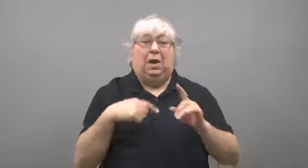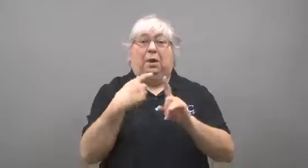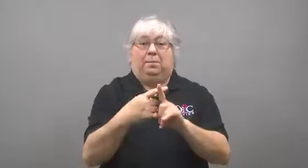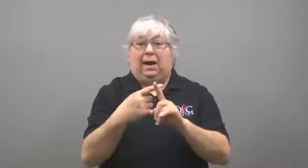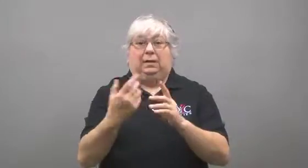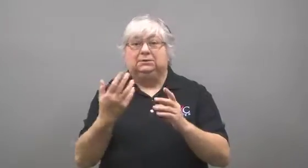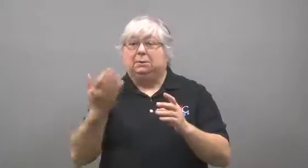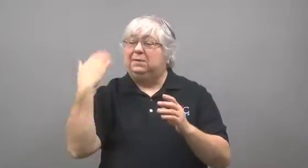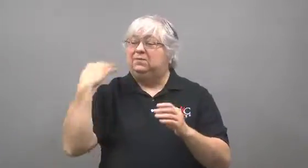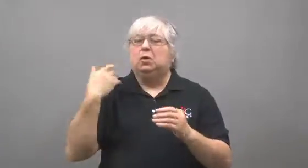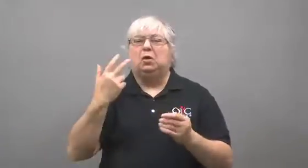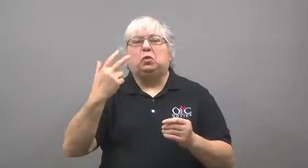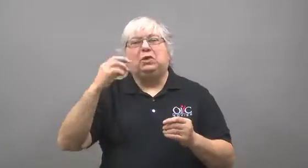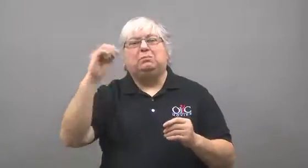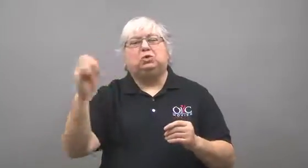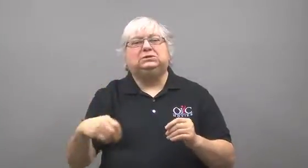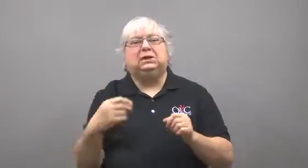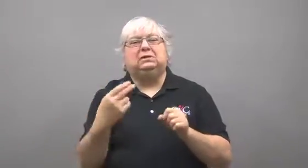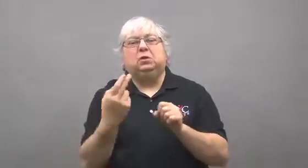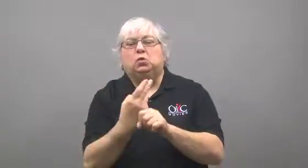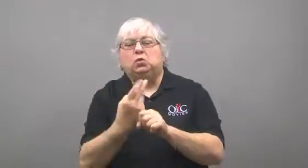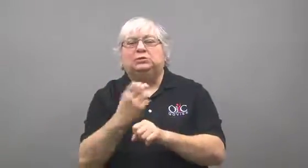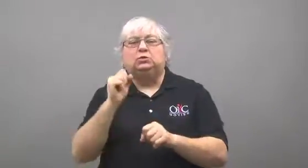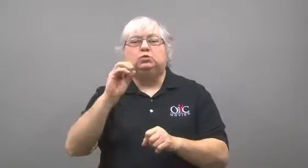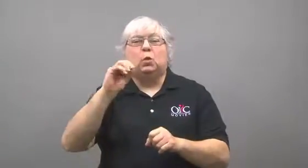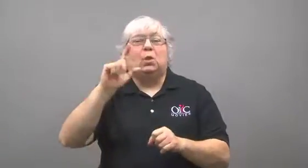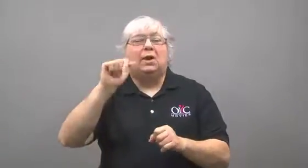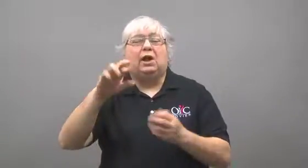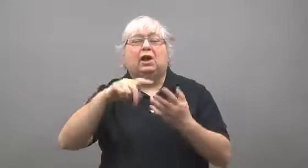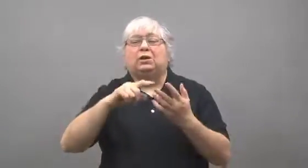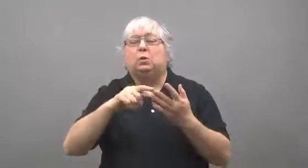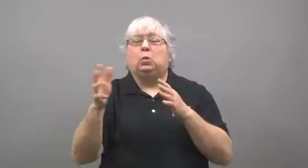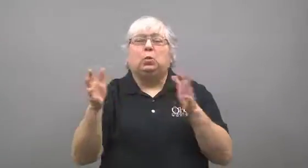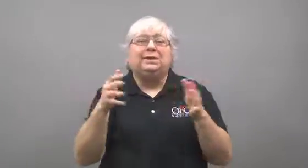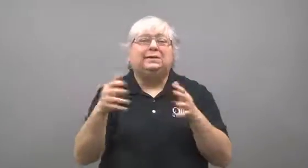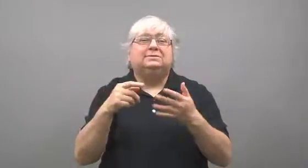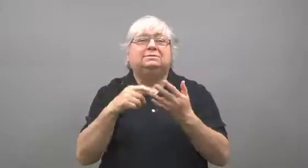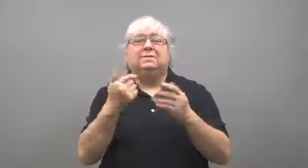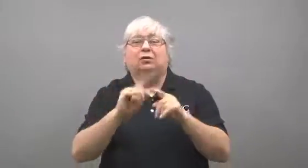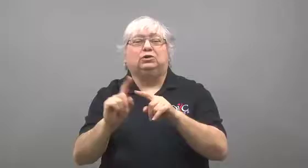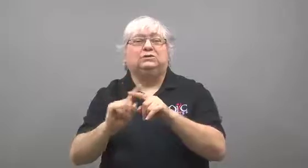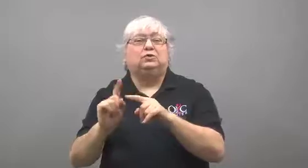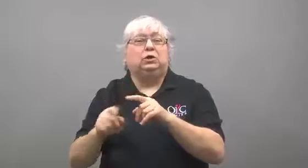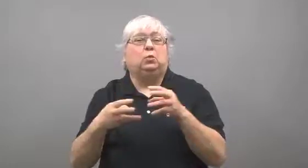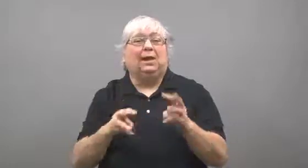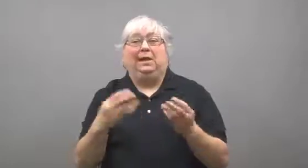In addition, where only 3 percent of electricity was from renewable sources (wind, solar, etc),